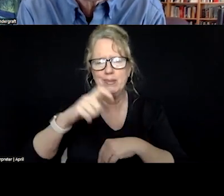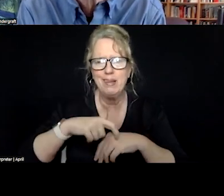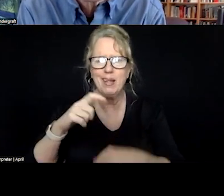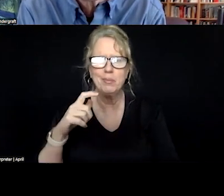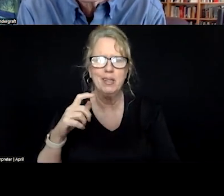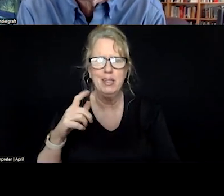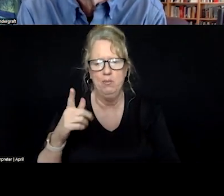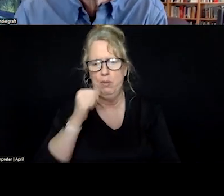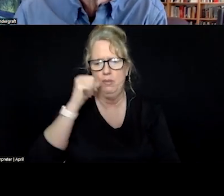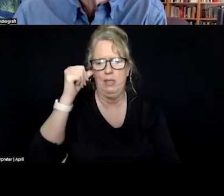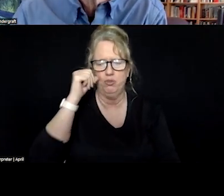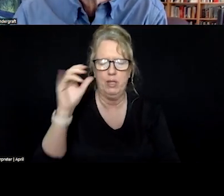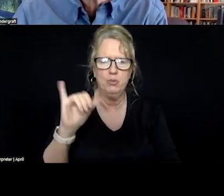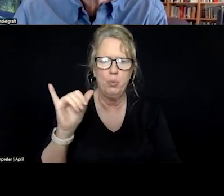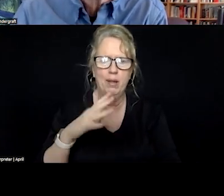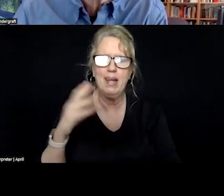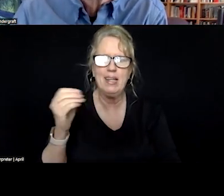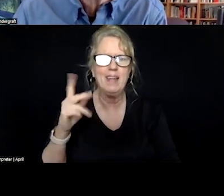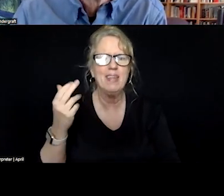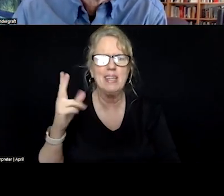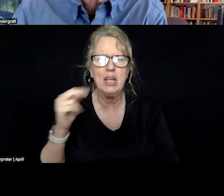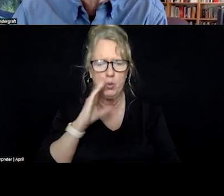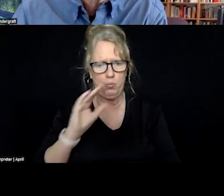WELL. I THINK KAREN IS GOING TO DROP A LINK IN THERE.